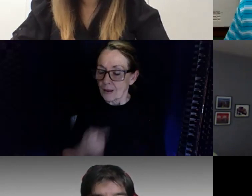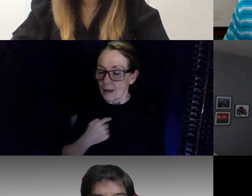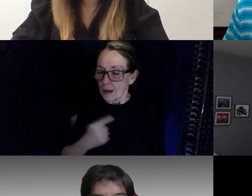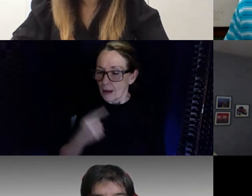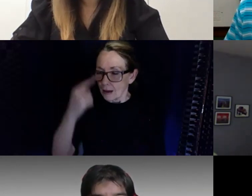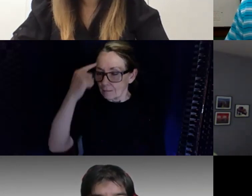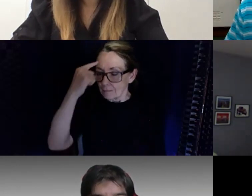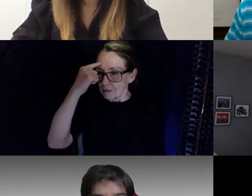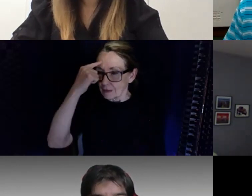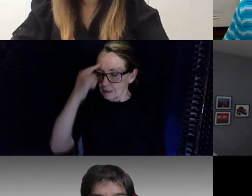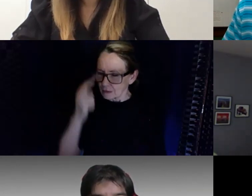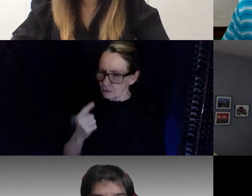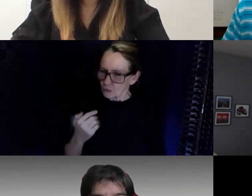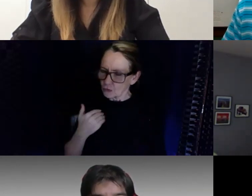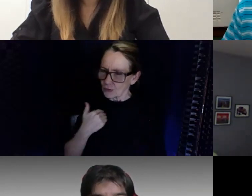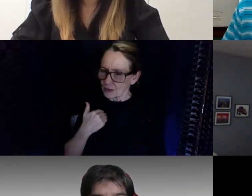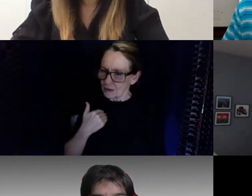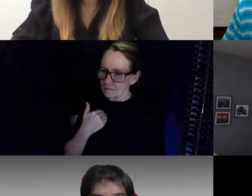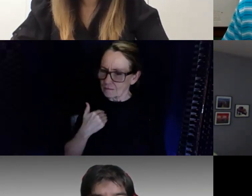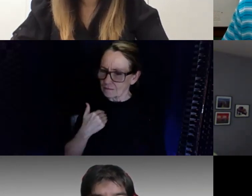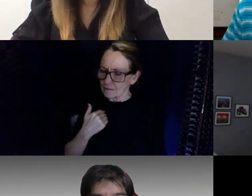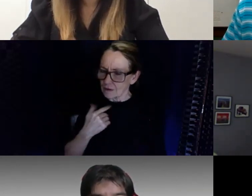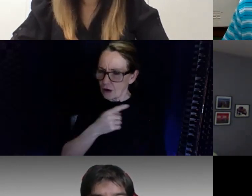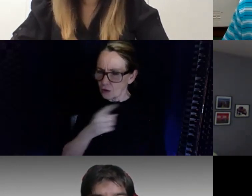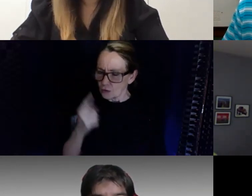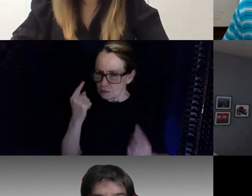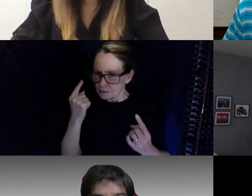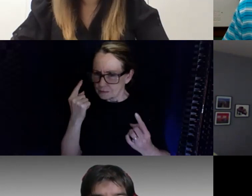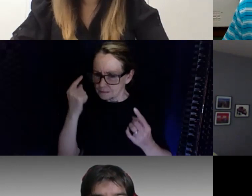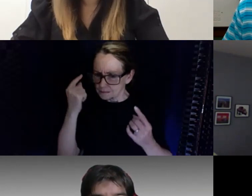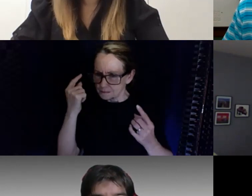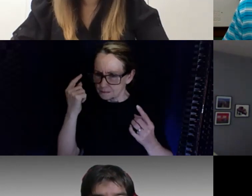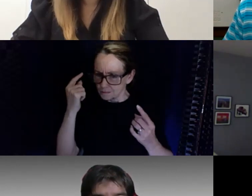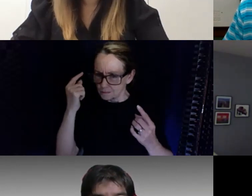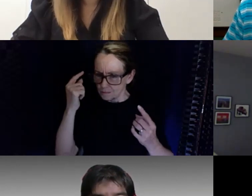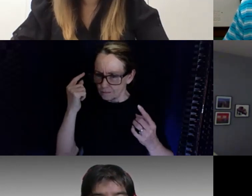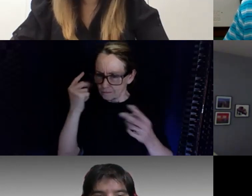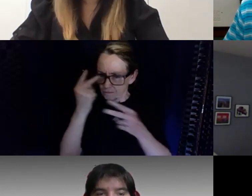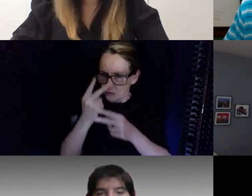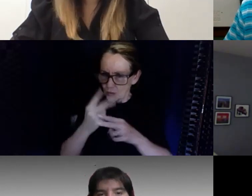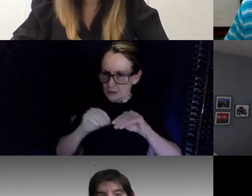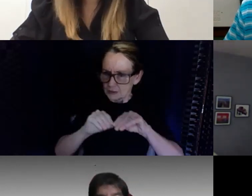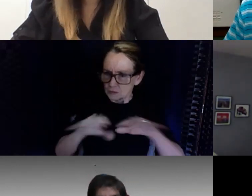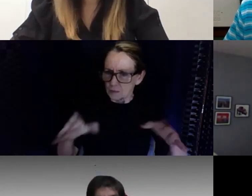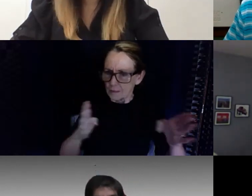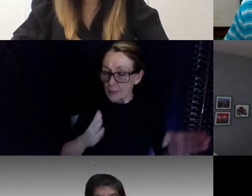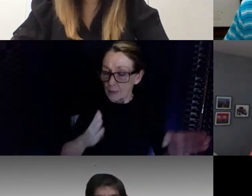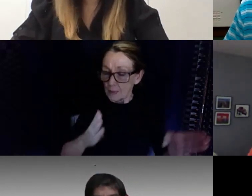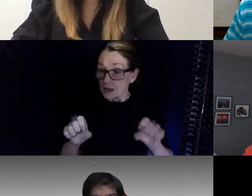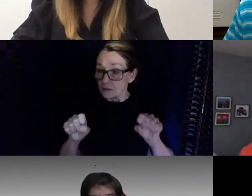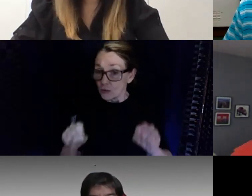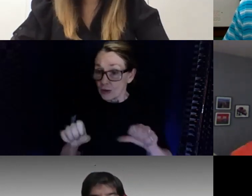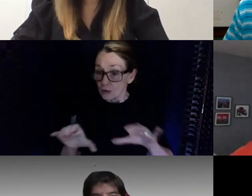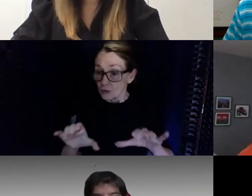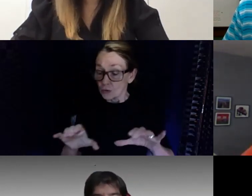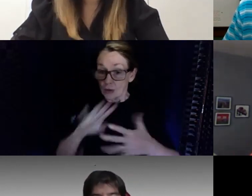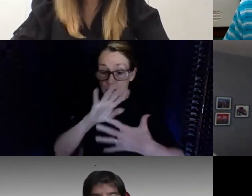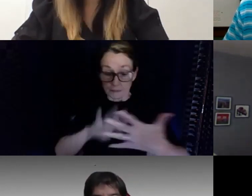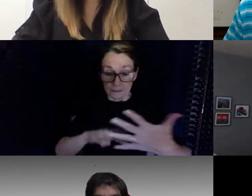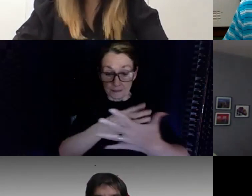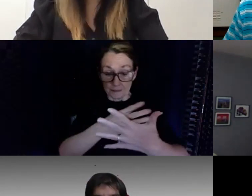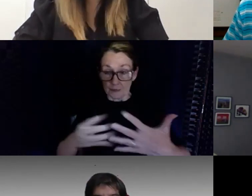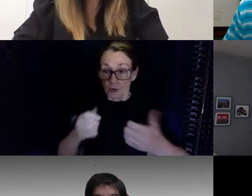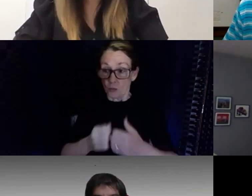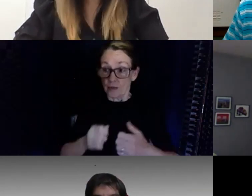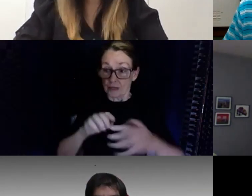YES. THANK YOU.